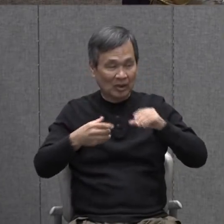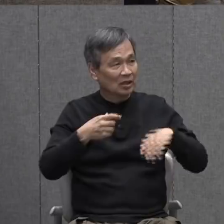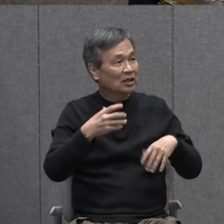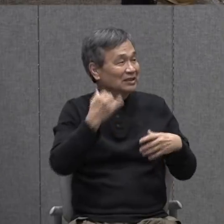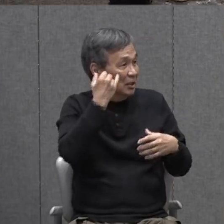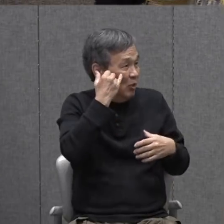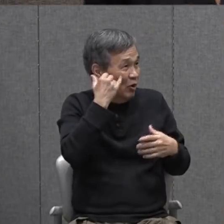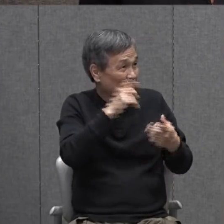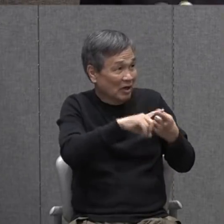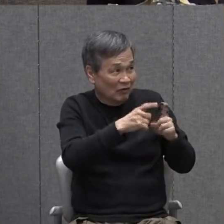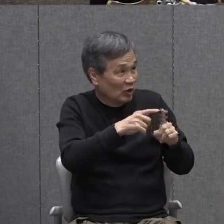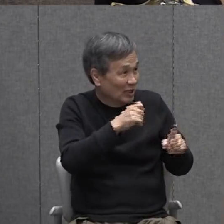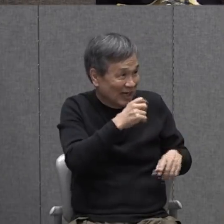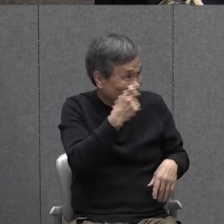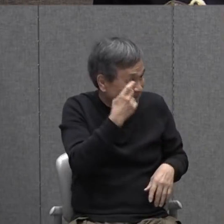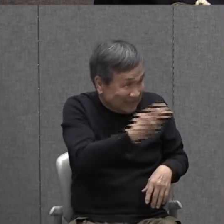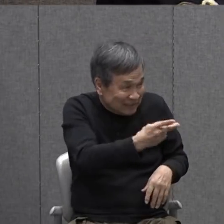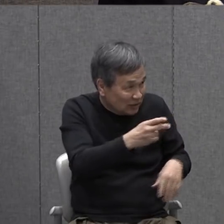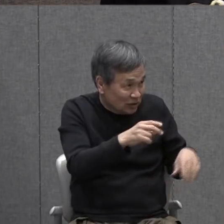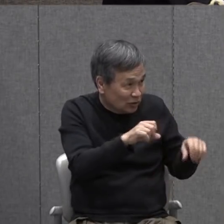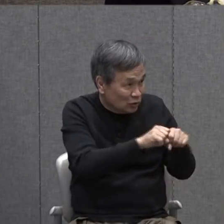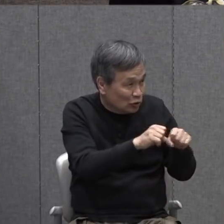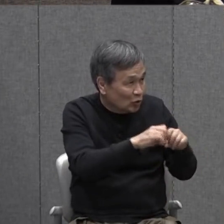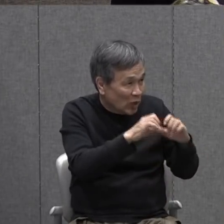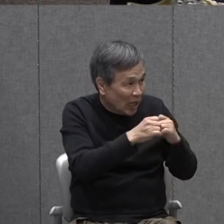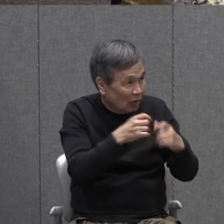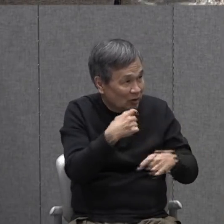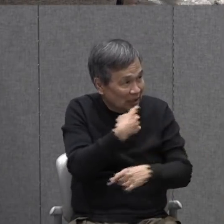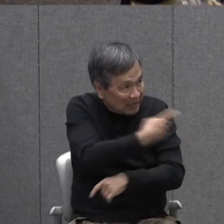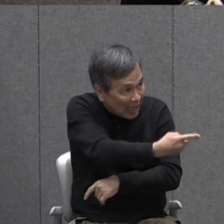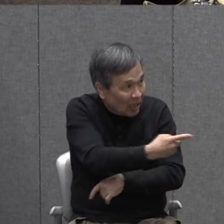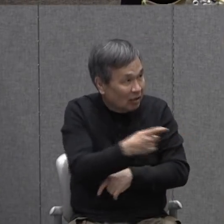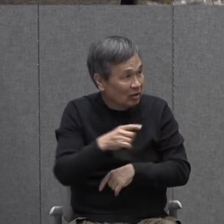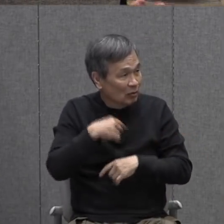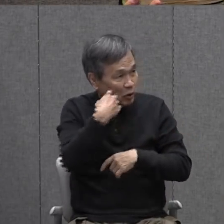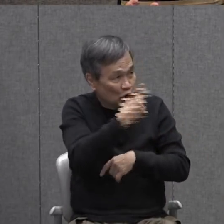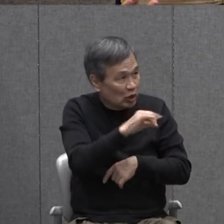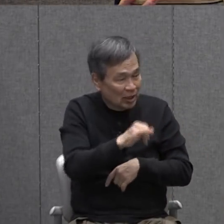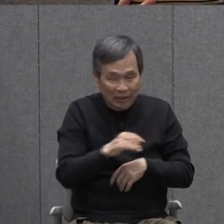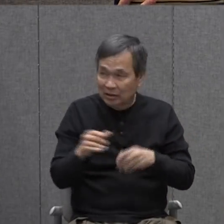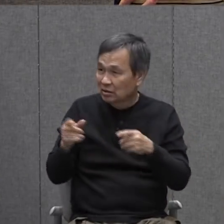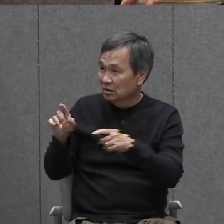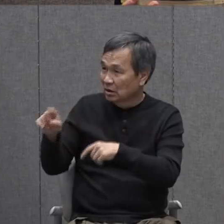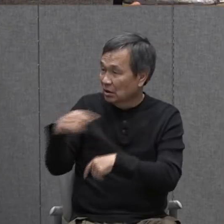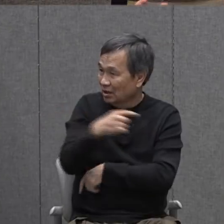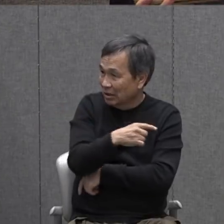how would I describe it? First thing, I would talk about the shape of this object.